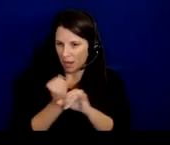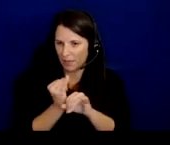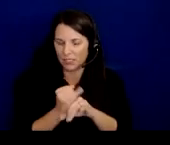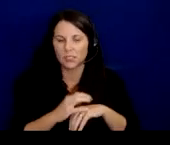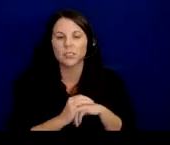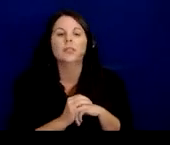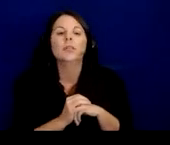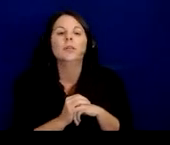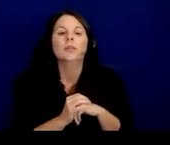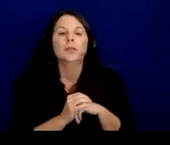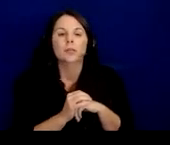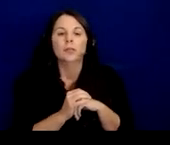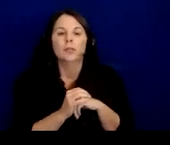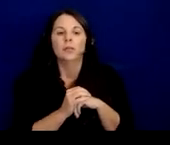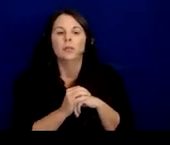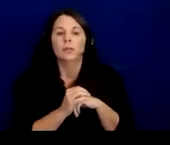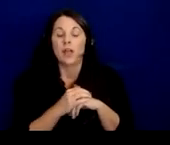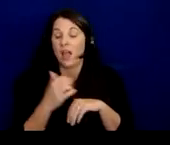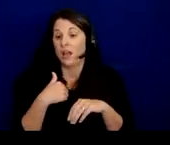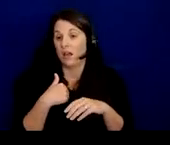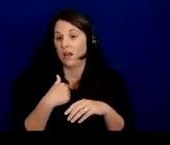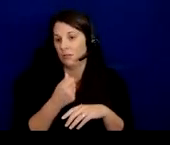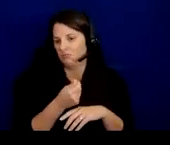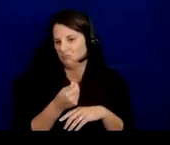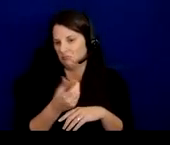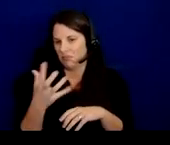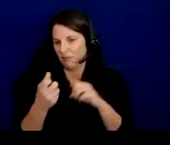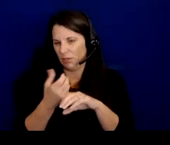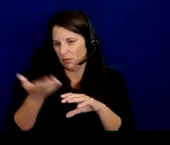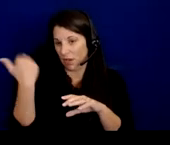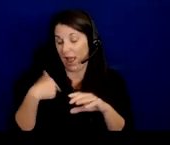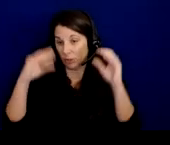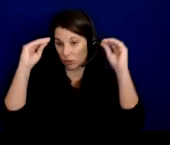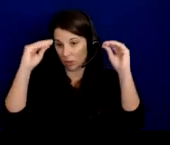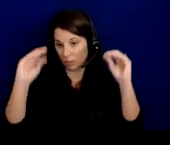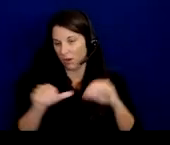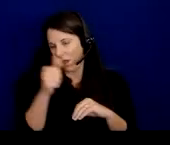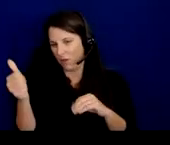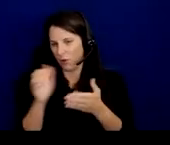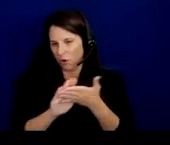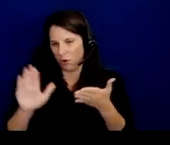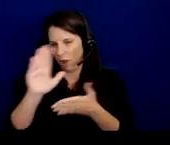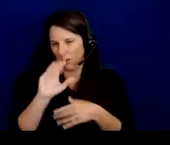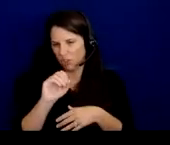when I taught some years ago at College of the Canyons and worked with Dr.